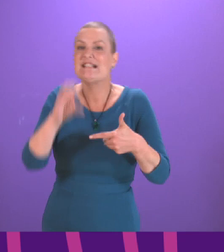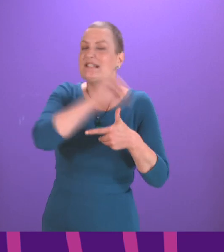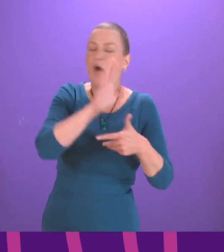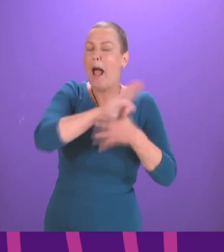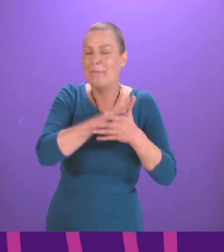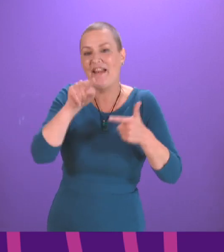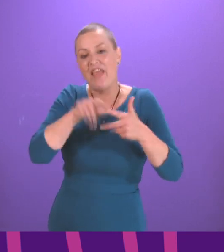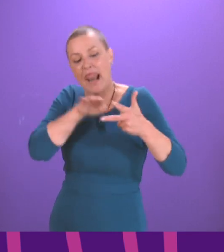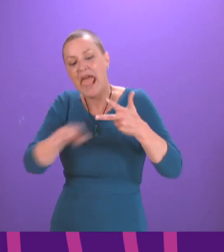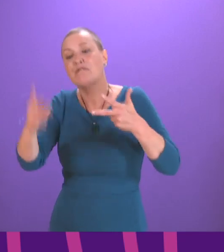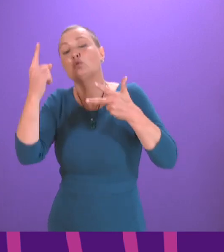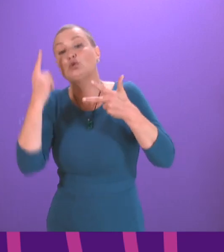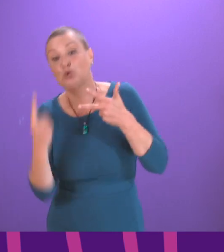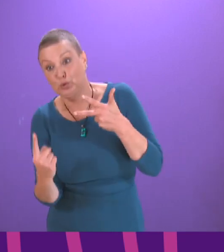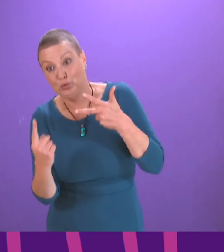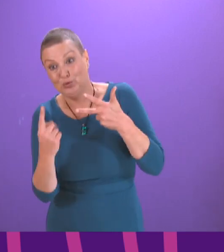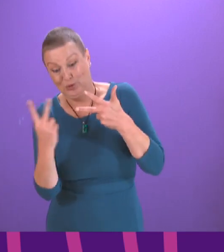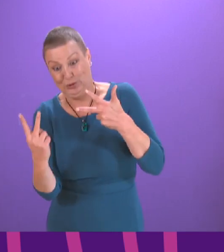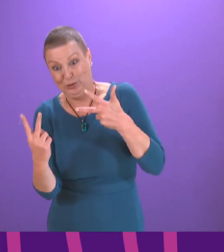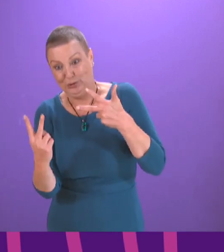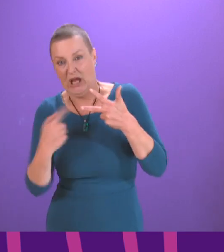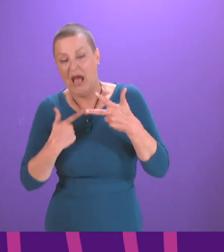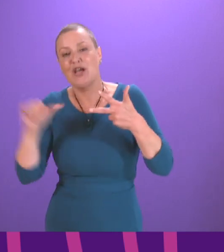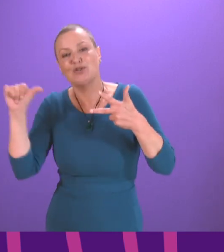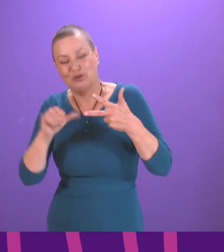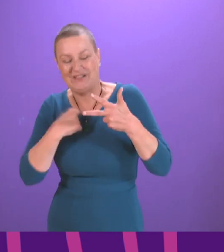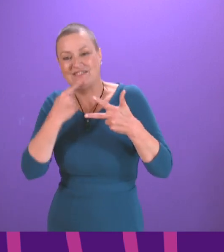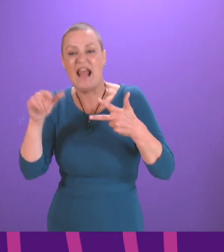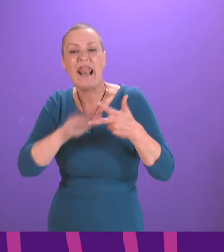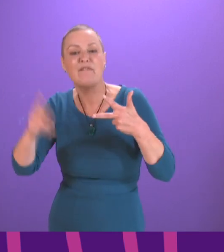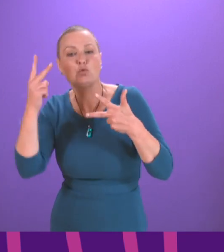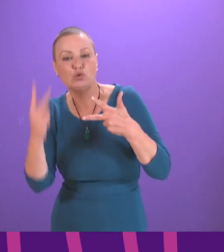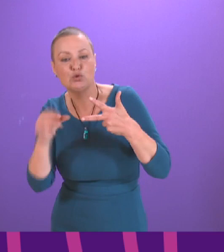2 and made a case to go to level 1. My apologies for that mistake.